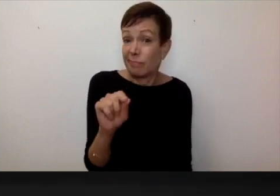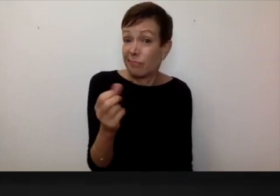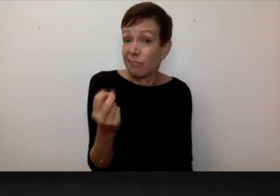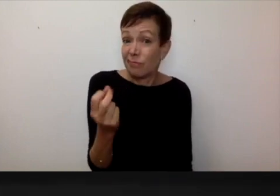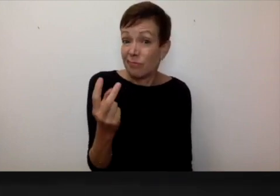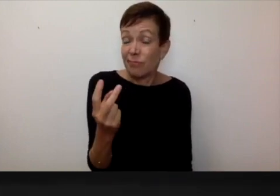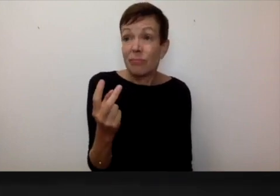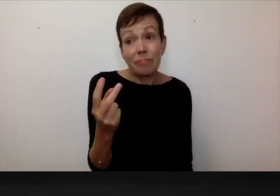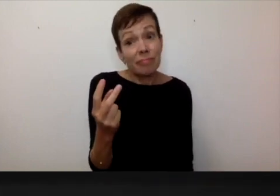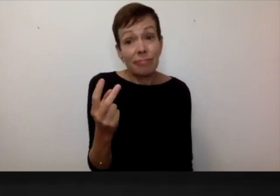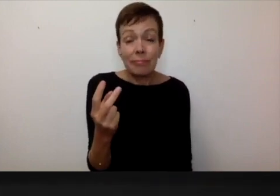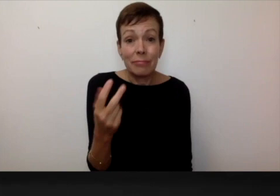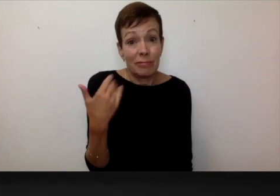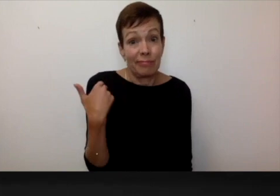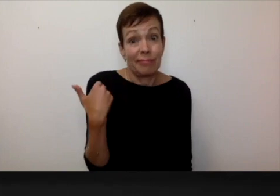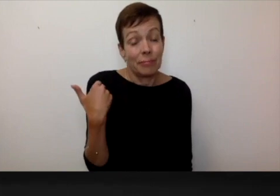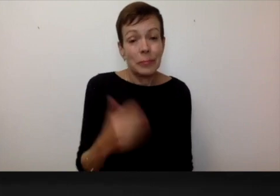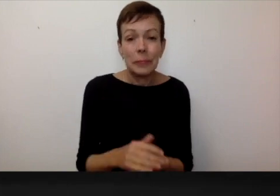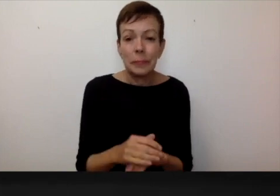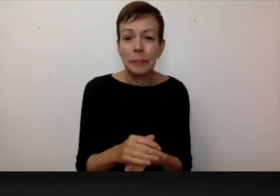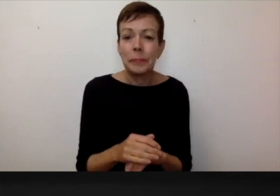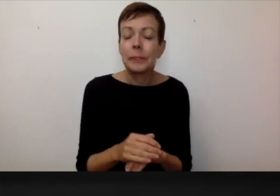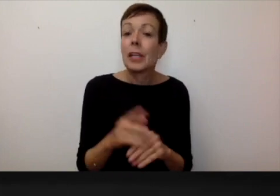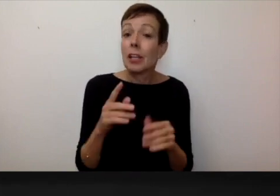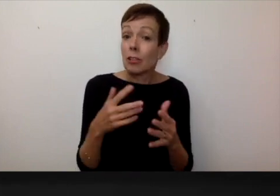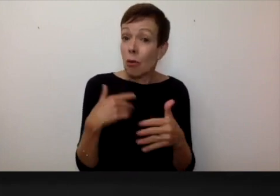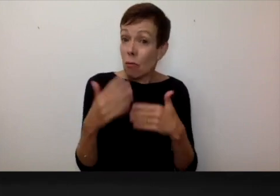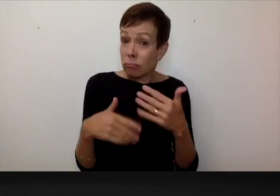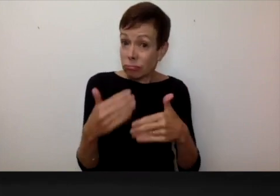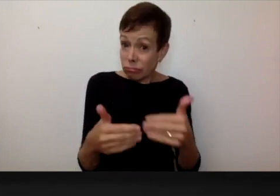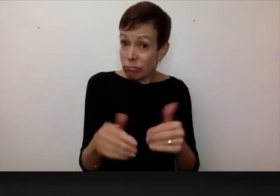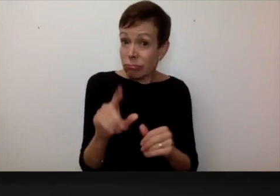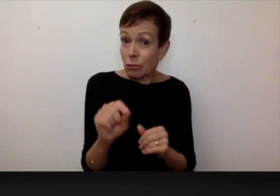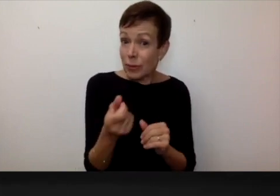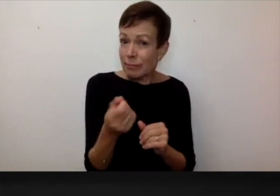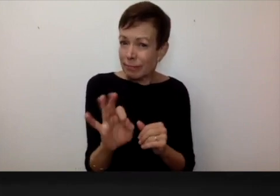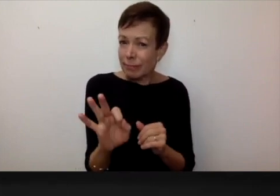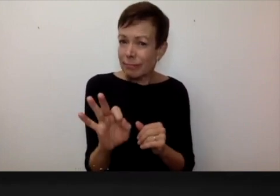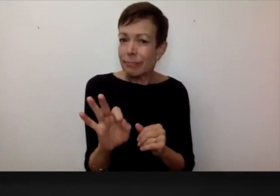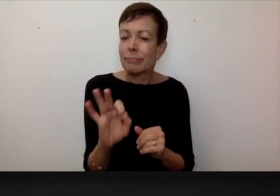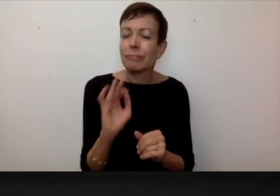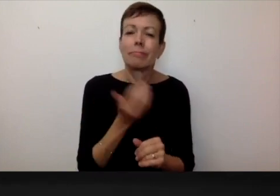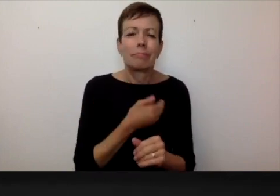in preparation for 2019 we asked ourselves the question um what